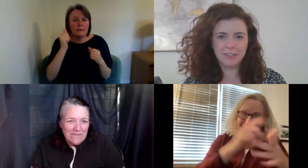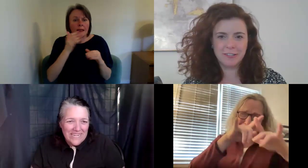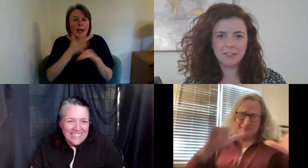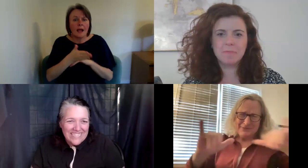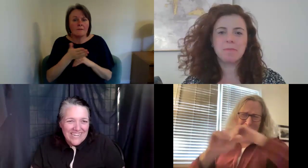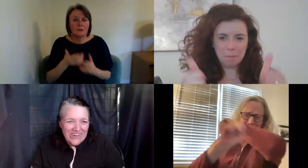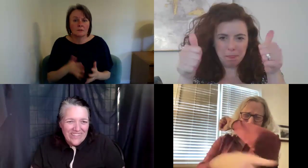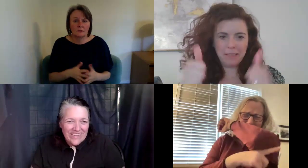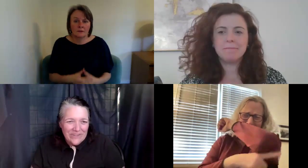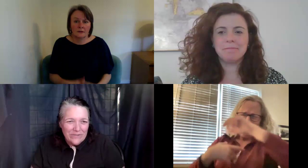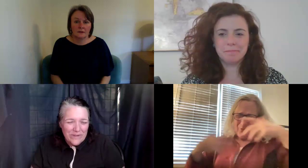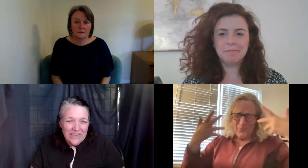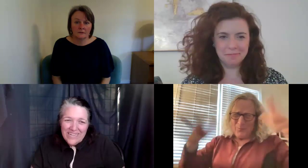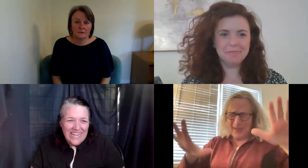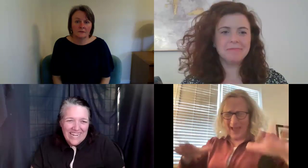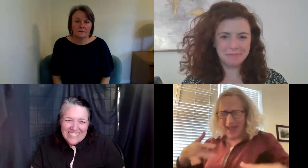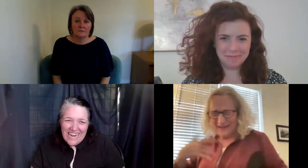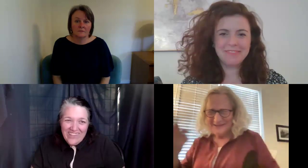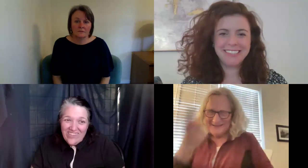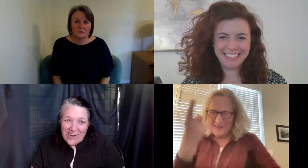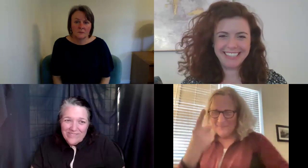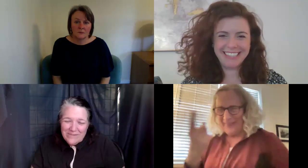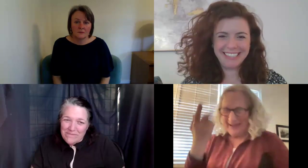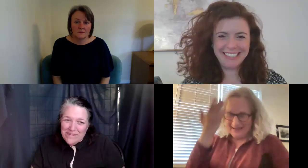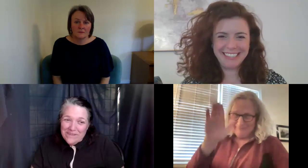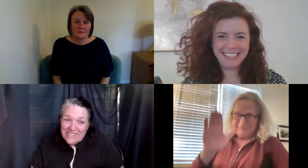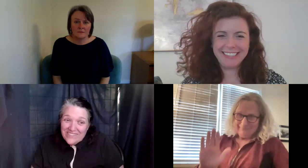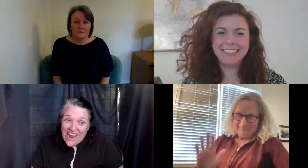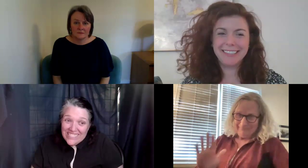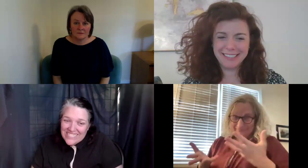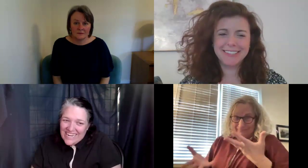nice to know, I think it would be - I just hate the thought of someone being